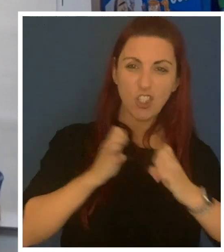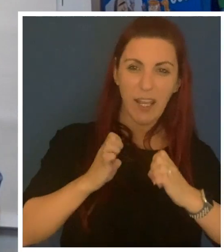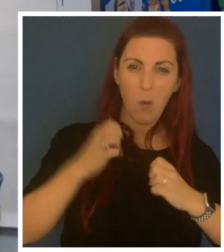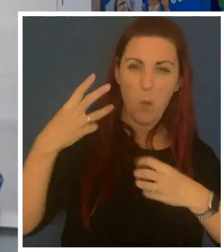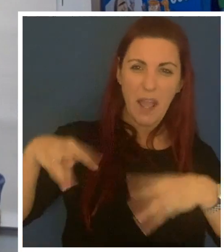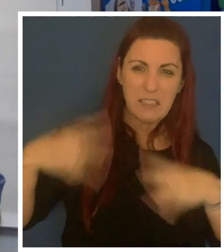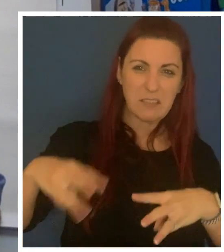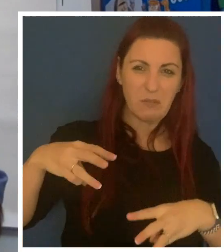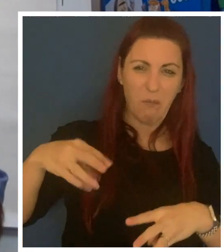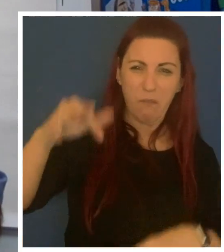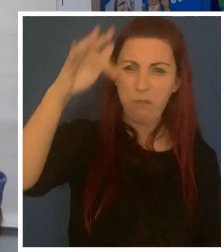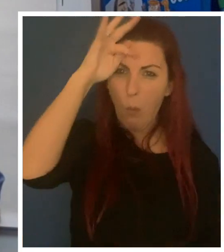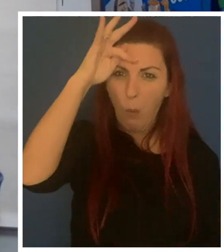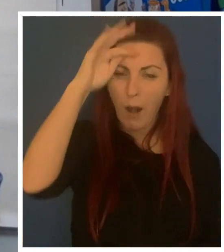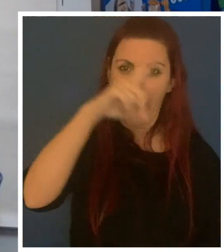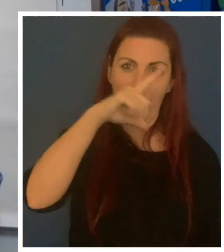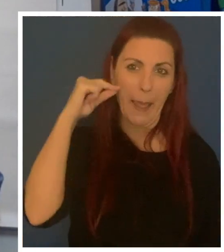who you might recognise called Guzzler.